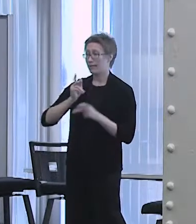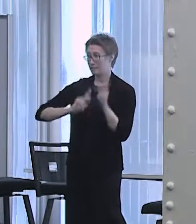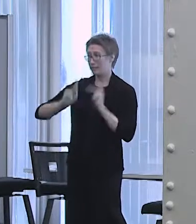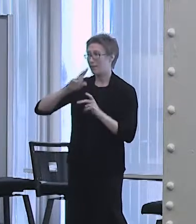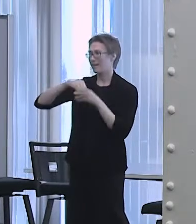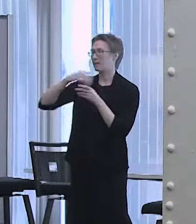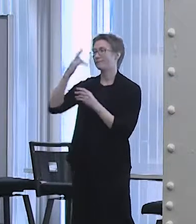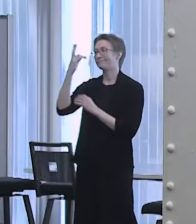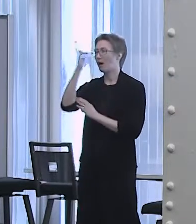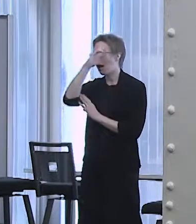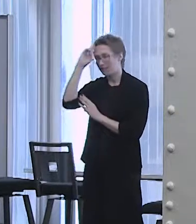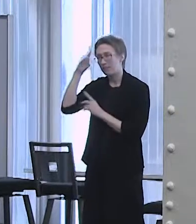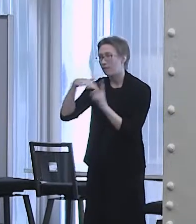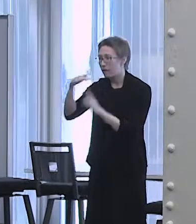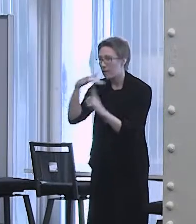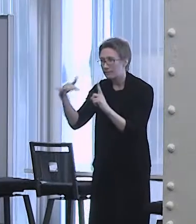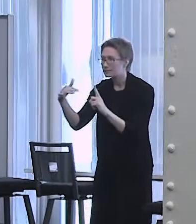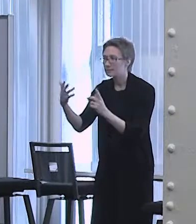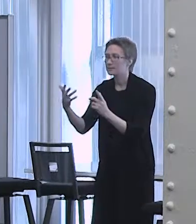about how being trans is evil.